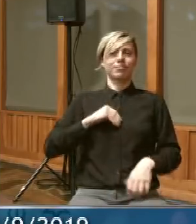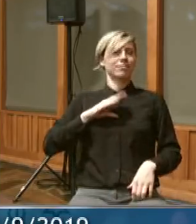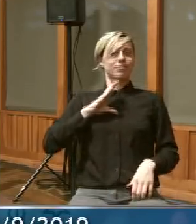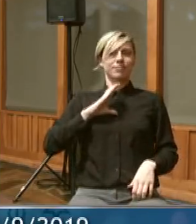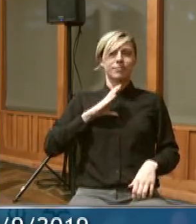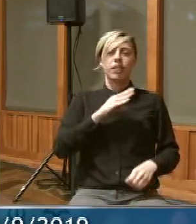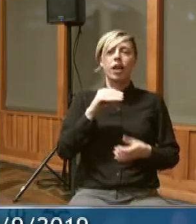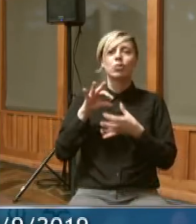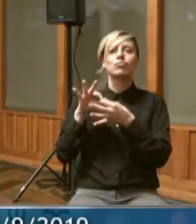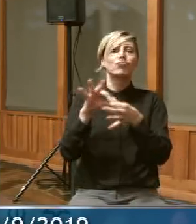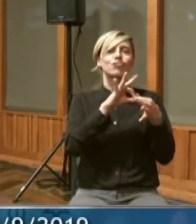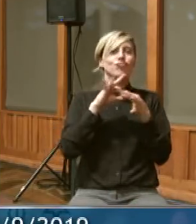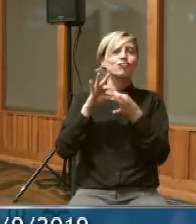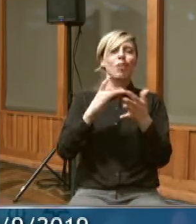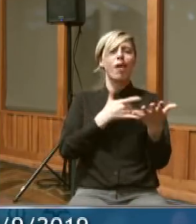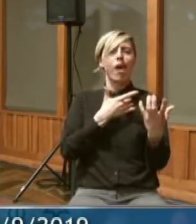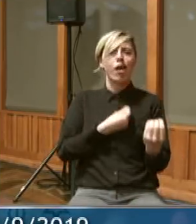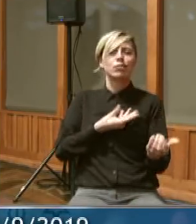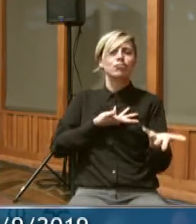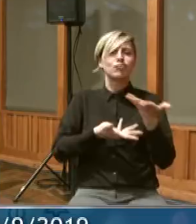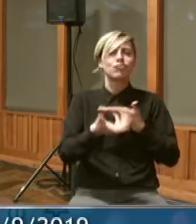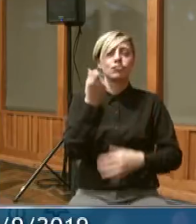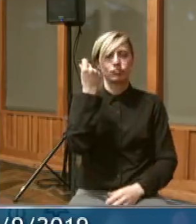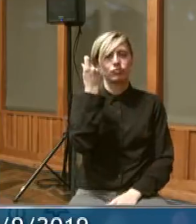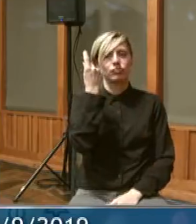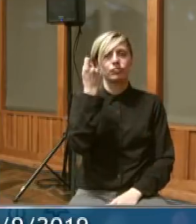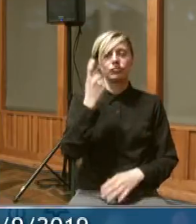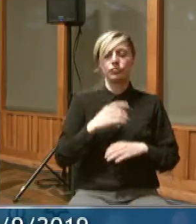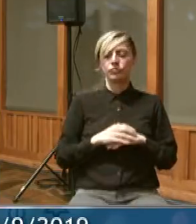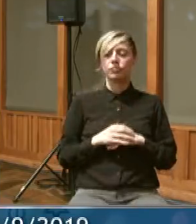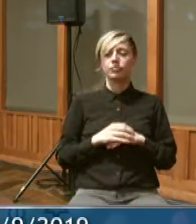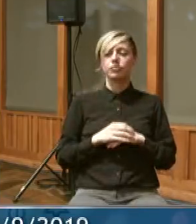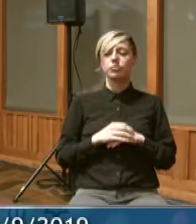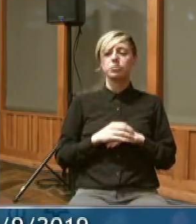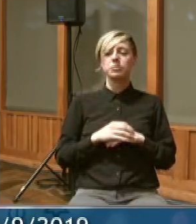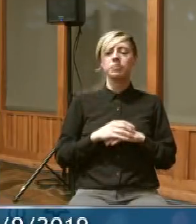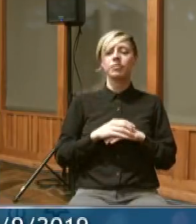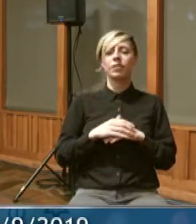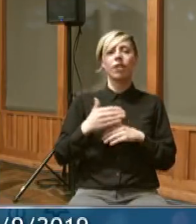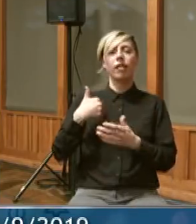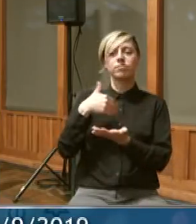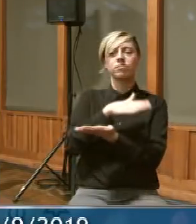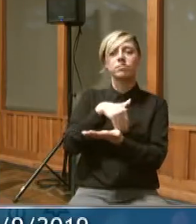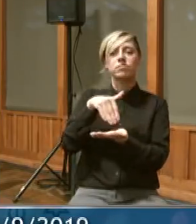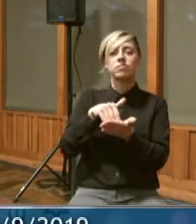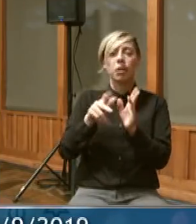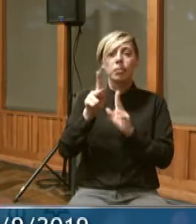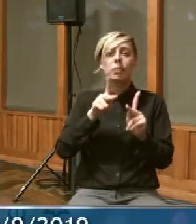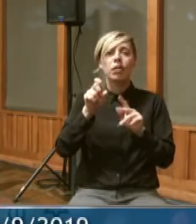BETWEEN HOUSED AND UNHOUSED NEIGHBORS RAISING COMMUNITY MENTAL HEALTH, WELL-BEING, COOPERATION AND UNDERSTANDING.